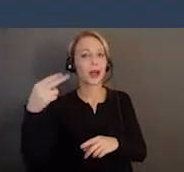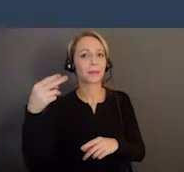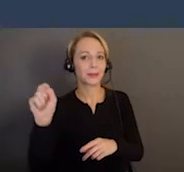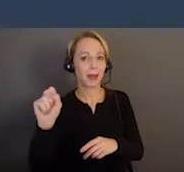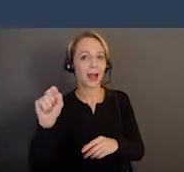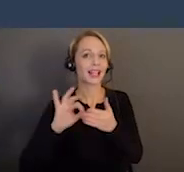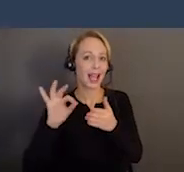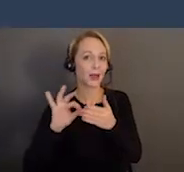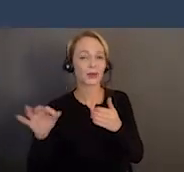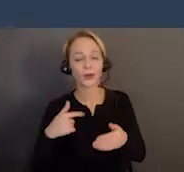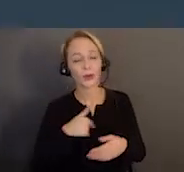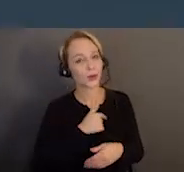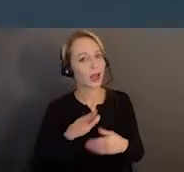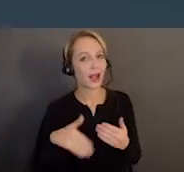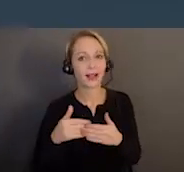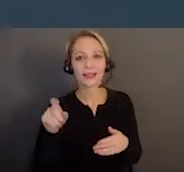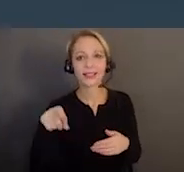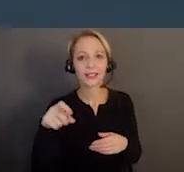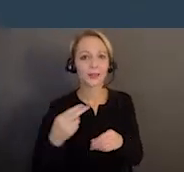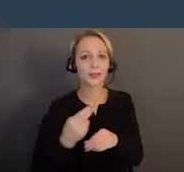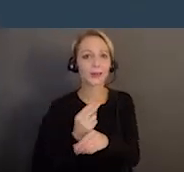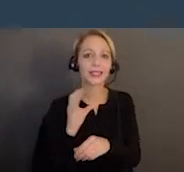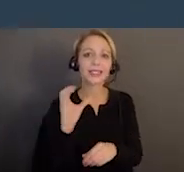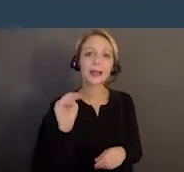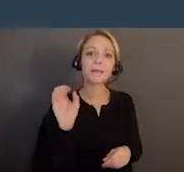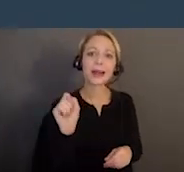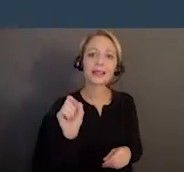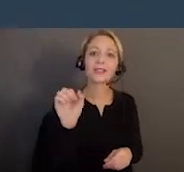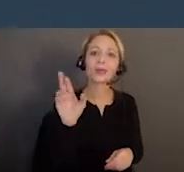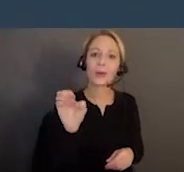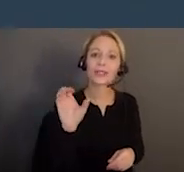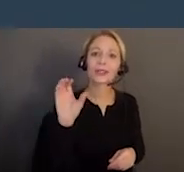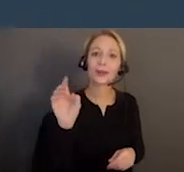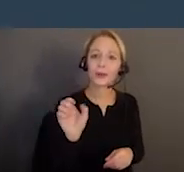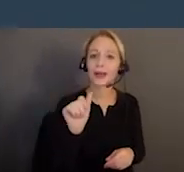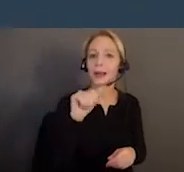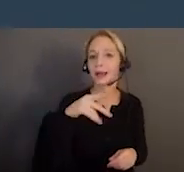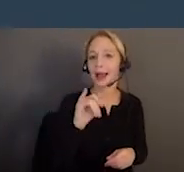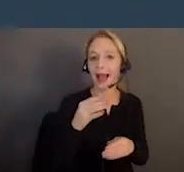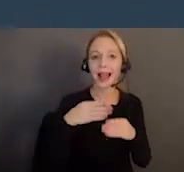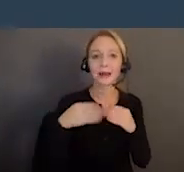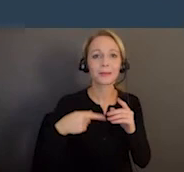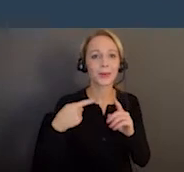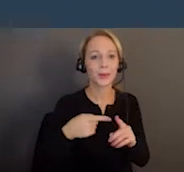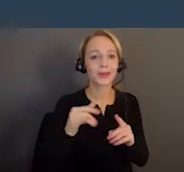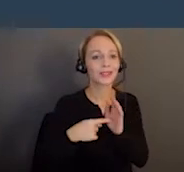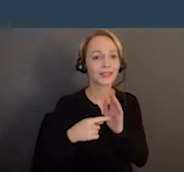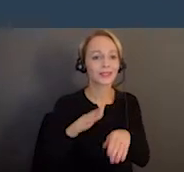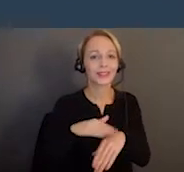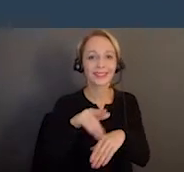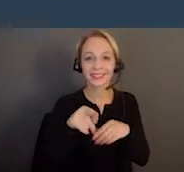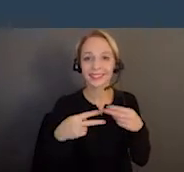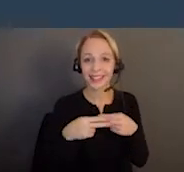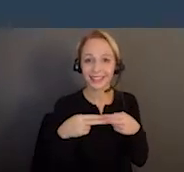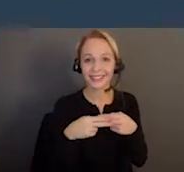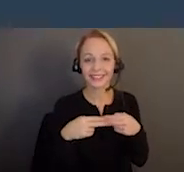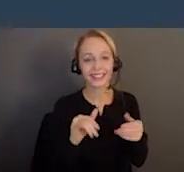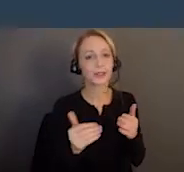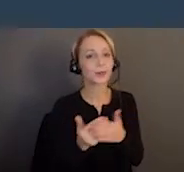HubSpot ACCOUNT OF AUTHENTICATED USER. AND USE CMS SERVICE CODE SHOWNED ON SLIDE.